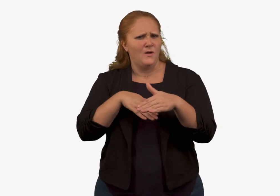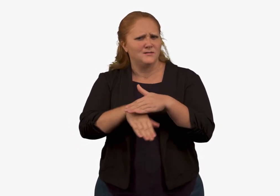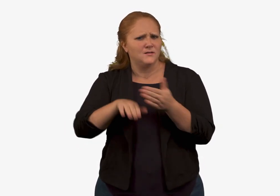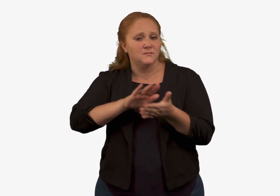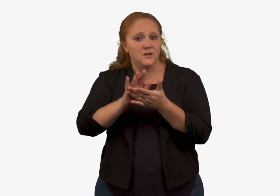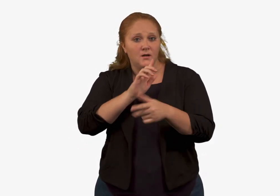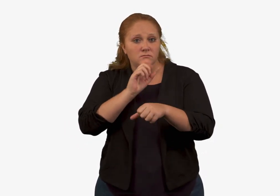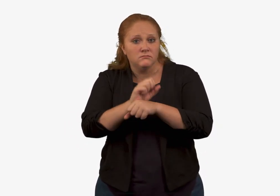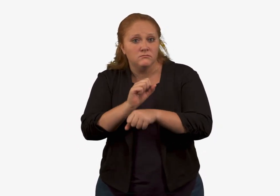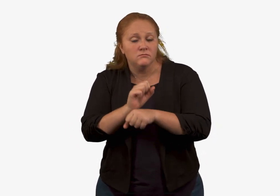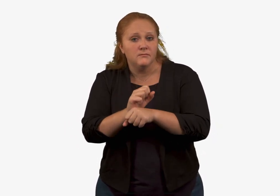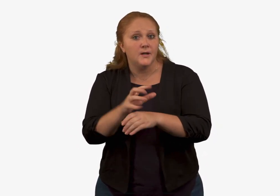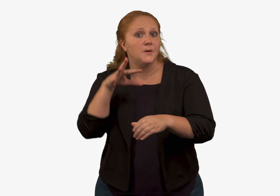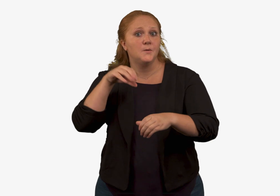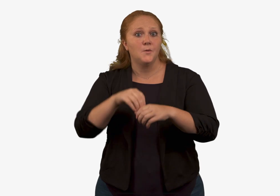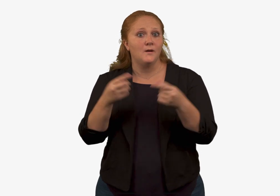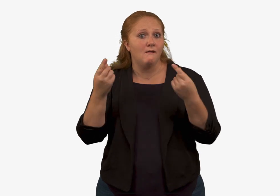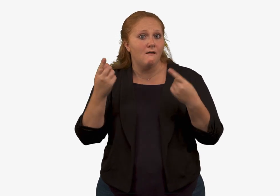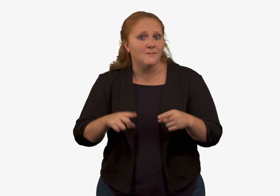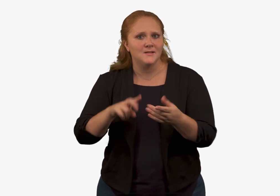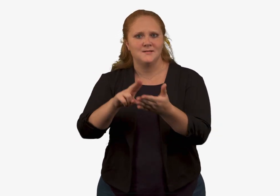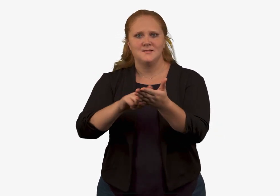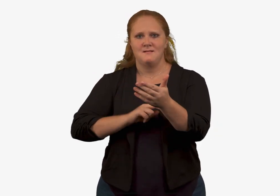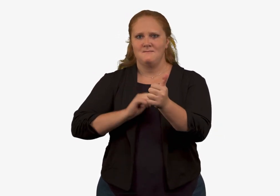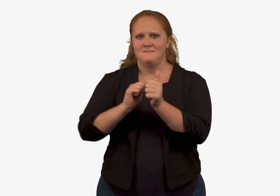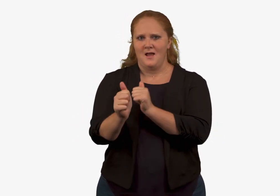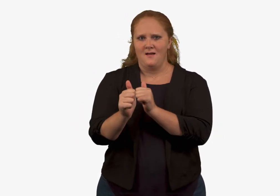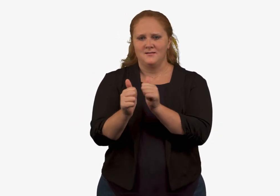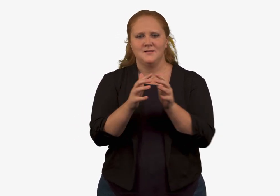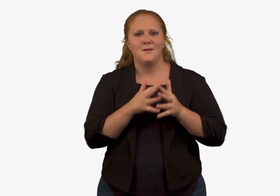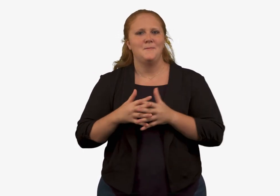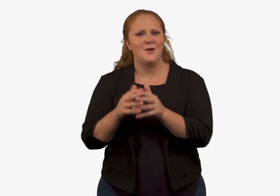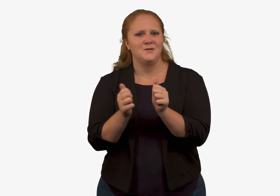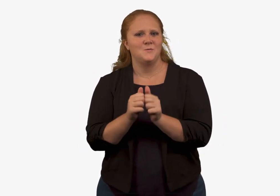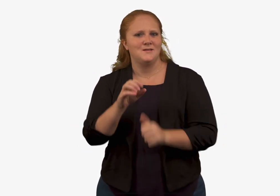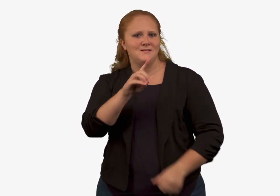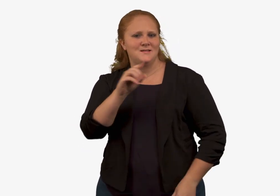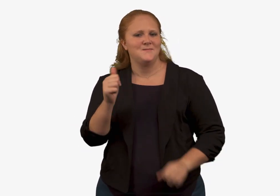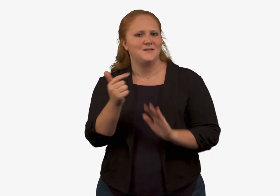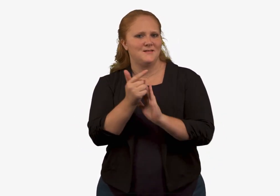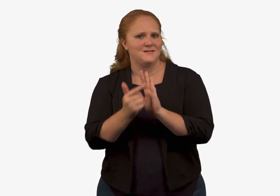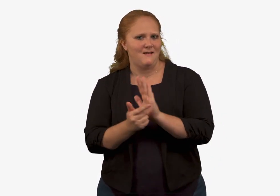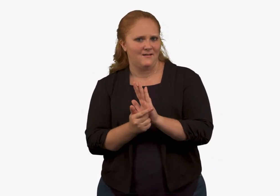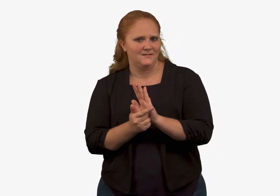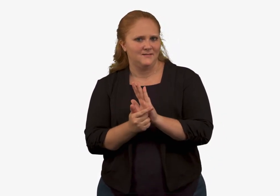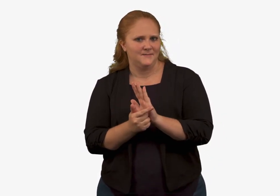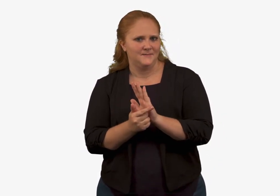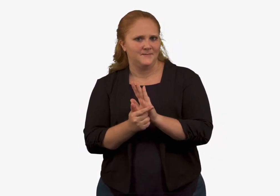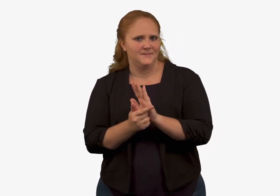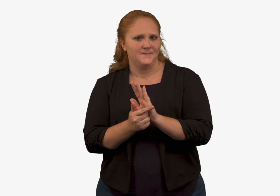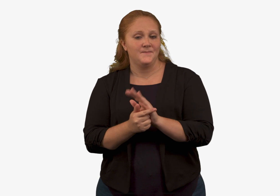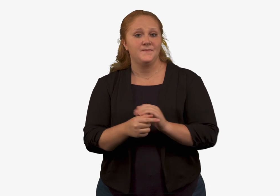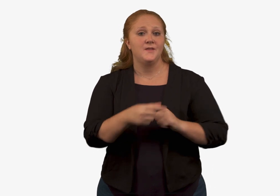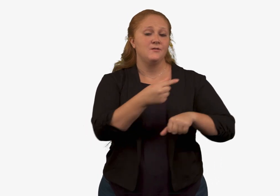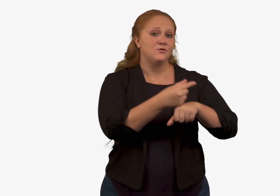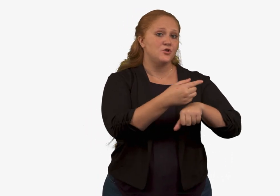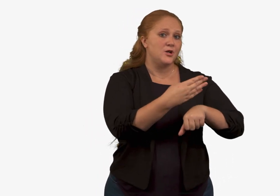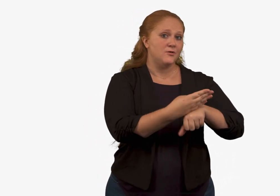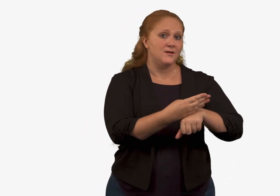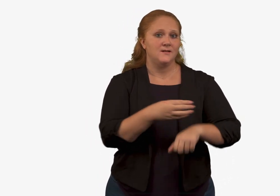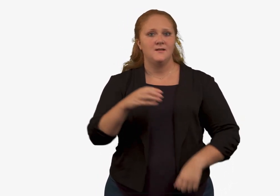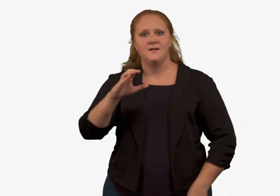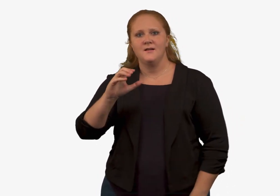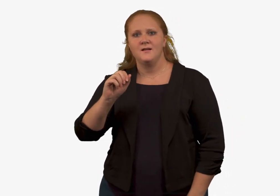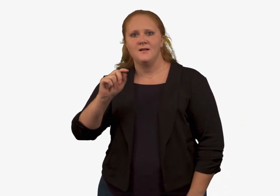the signing of the landmark 1990 Americans with Disabilities Act.